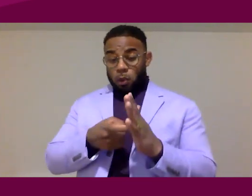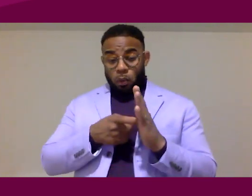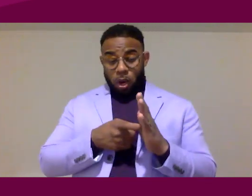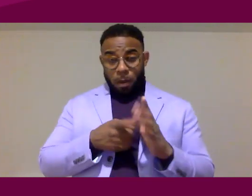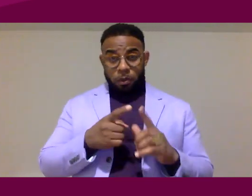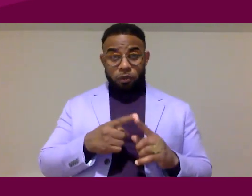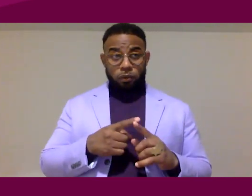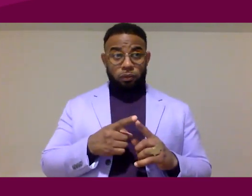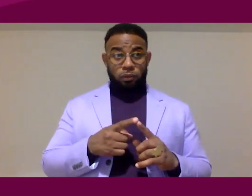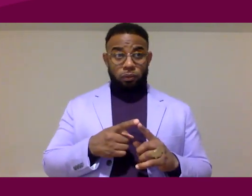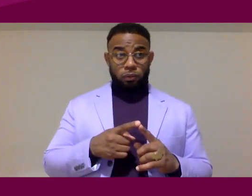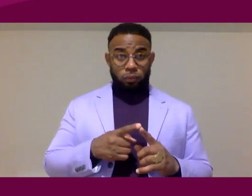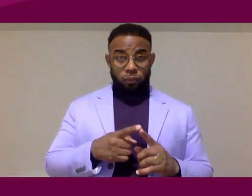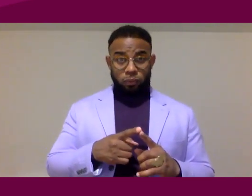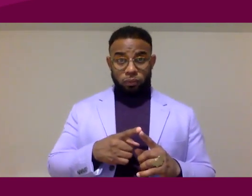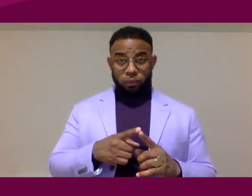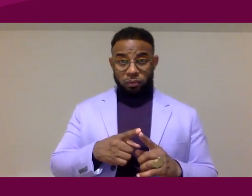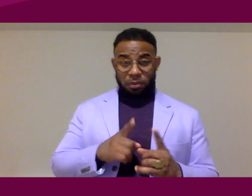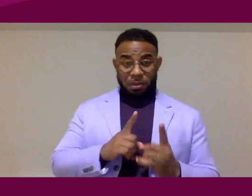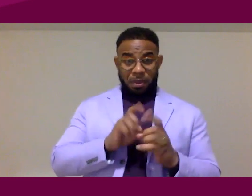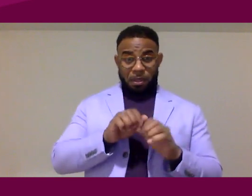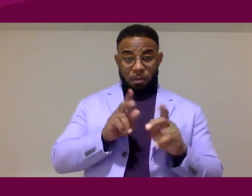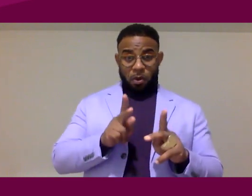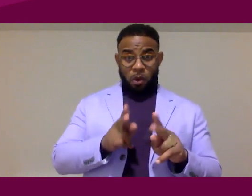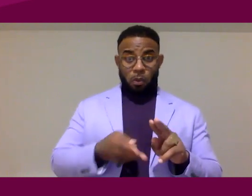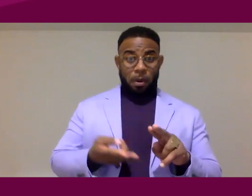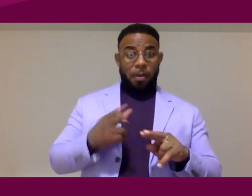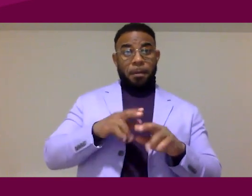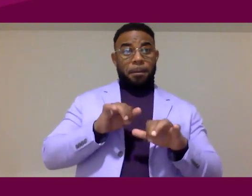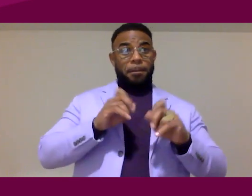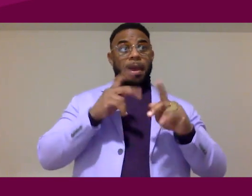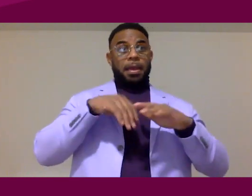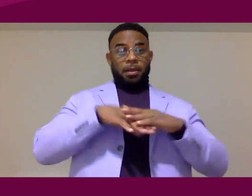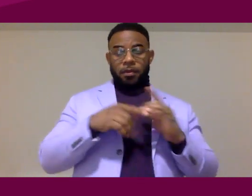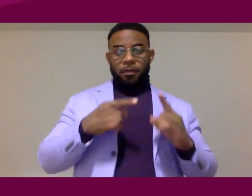to meet in person went back into effect.